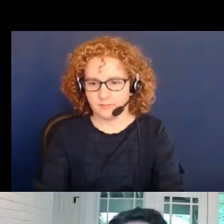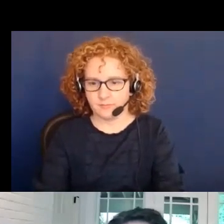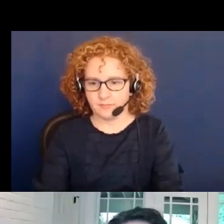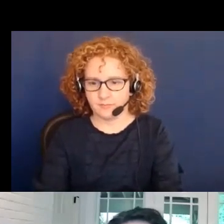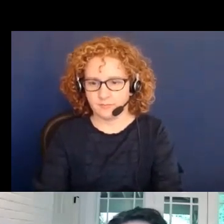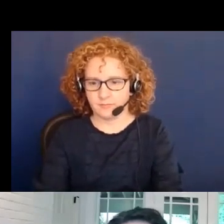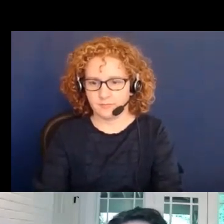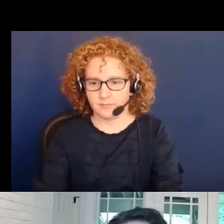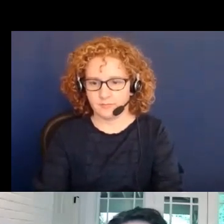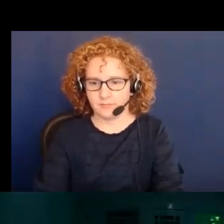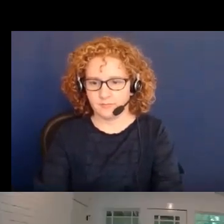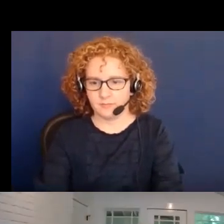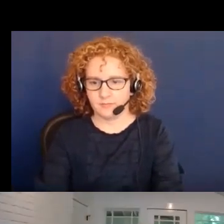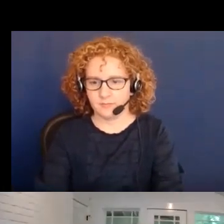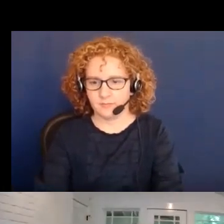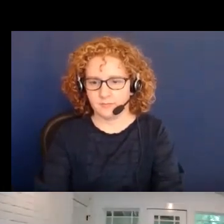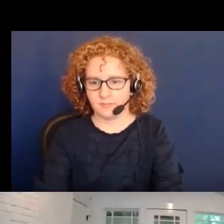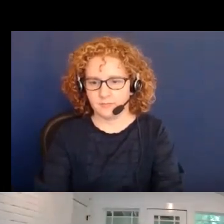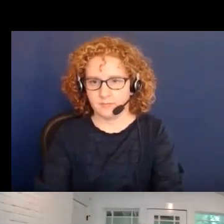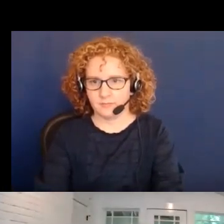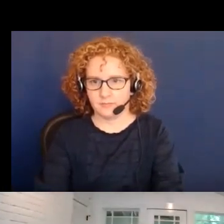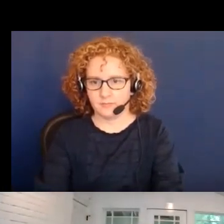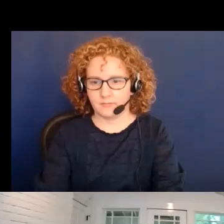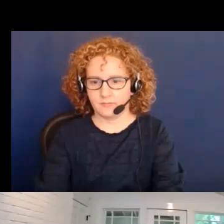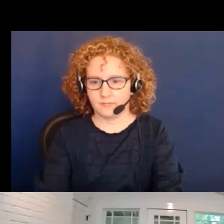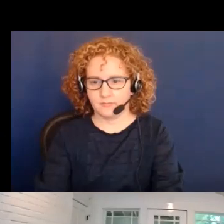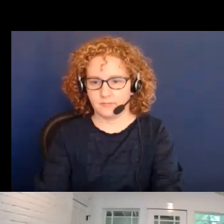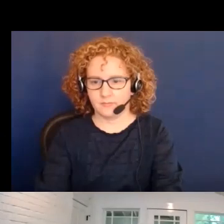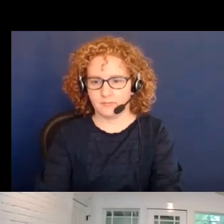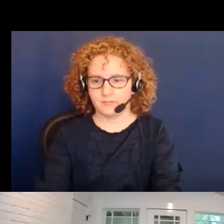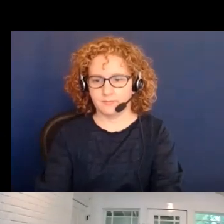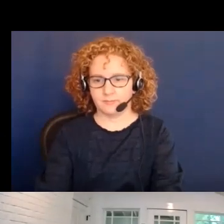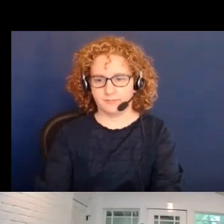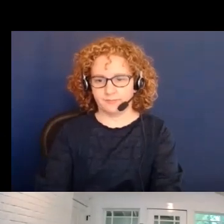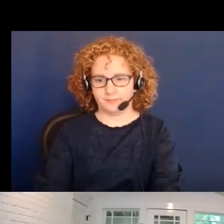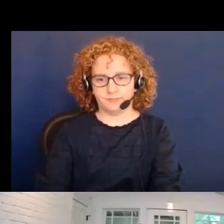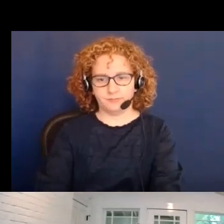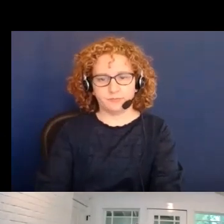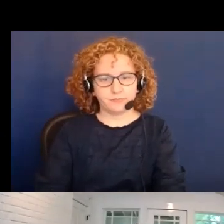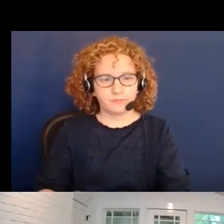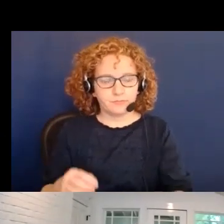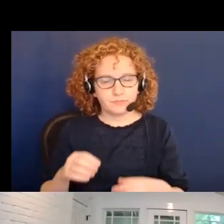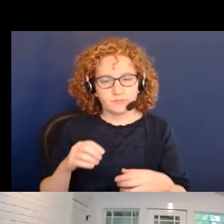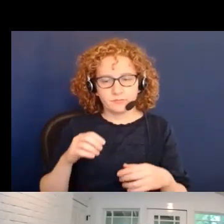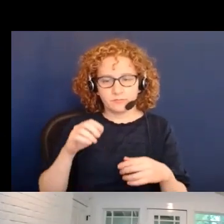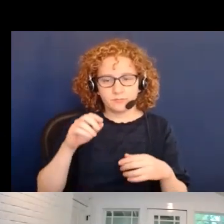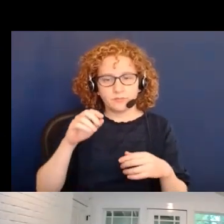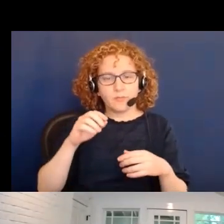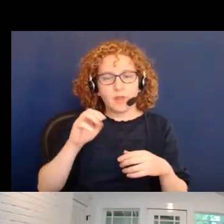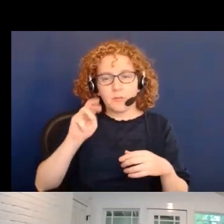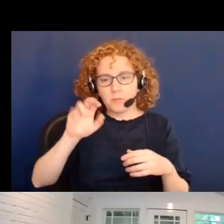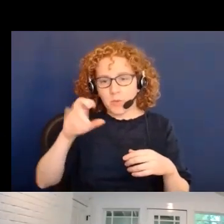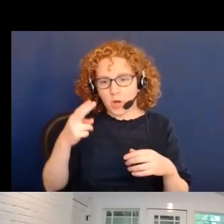with the Department of State's travel advisory system. In March of 2021 Department of State